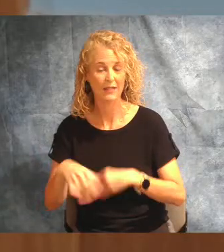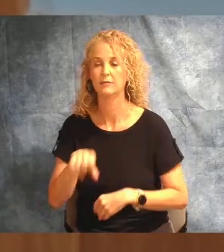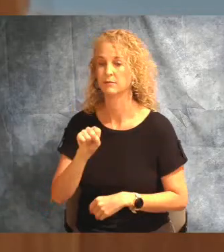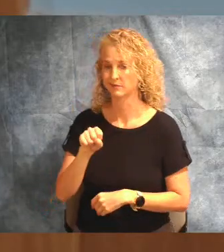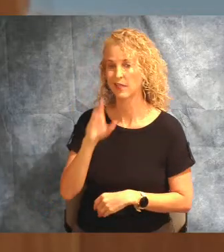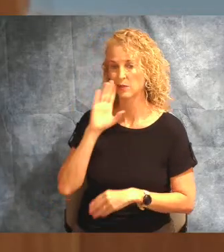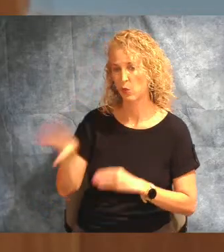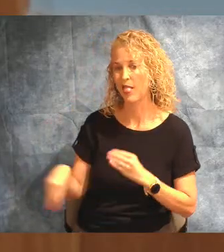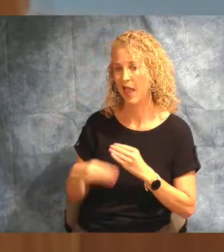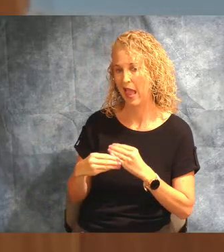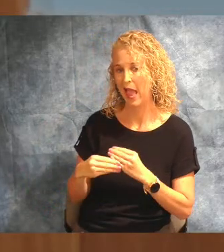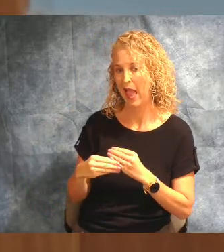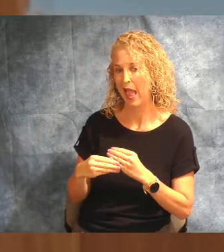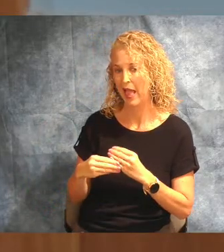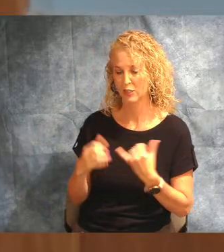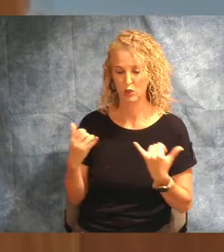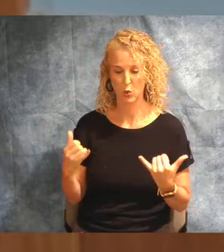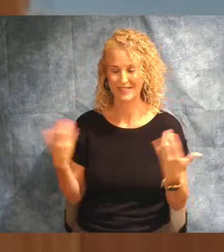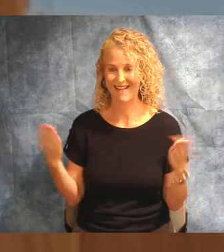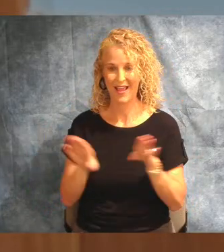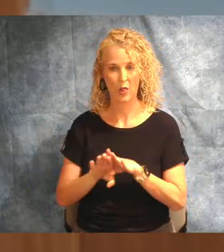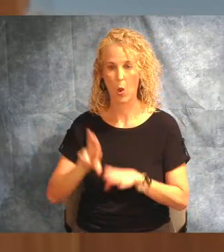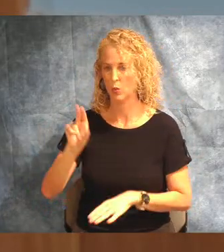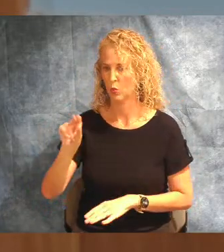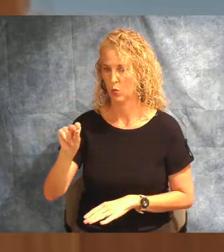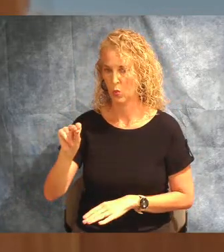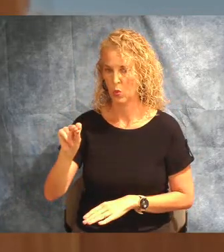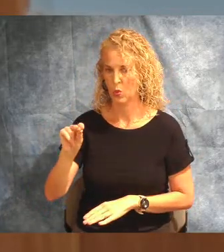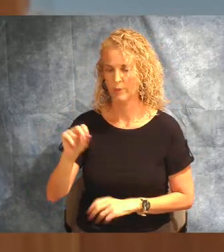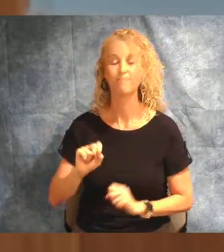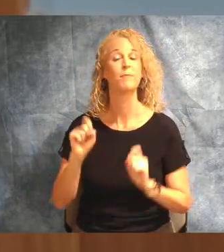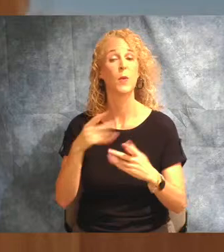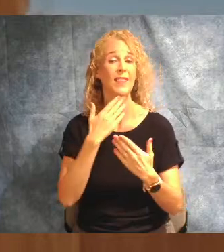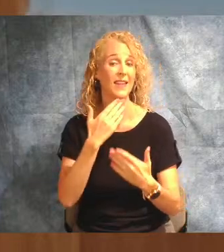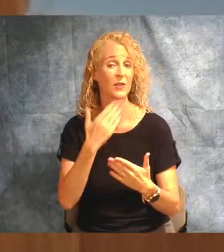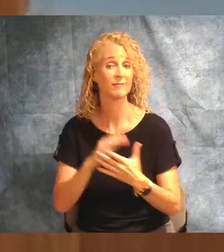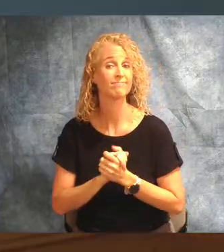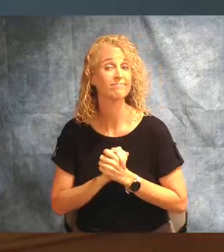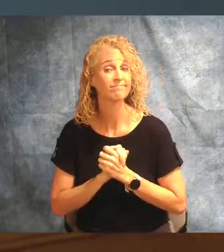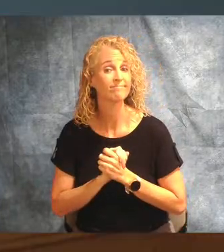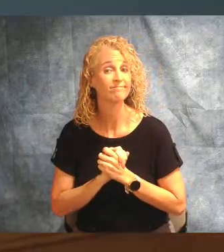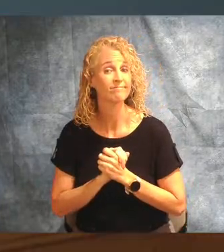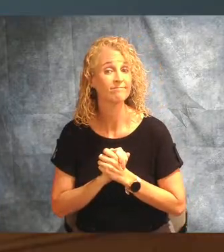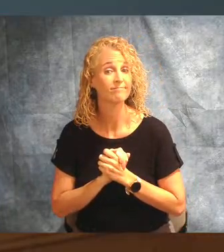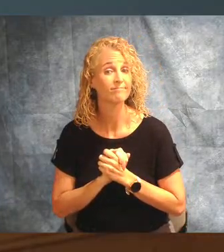So we don't have to close this one. yeah, very good. Thank you. Unless my colleagues had any